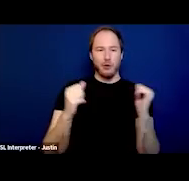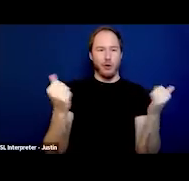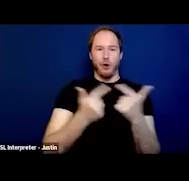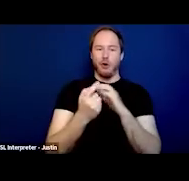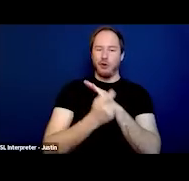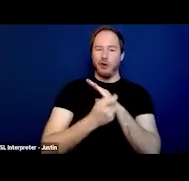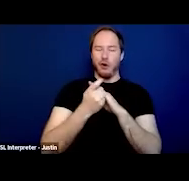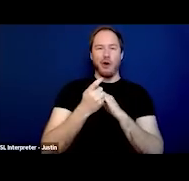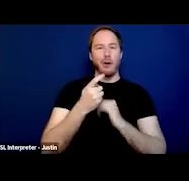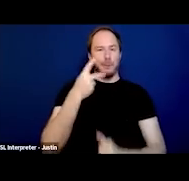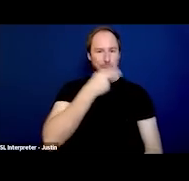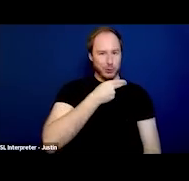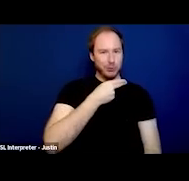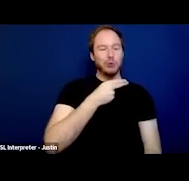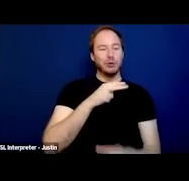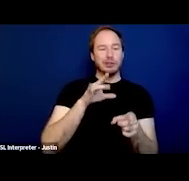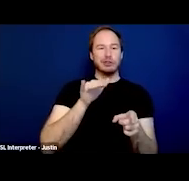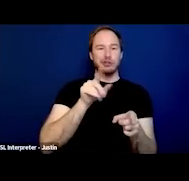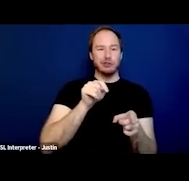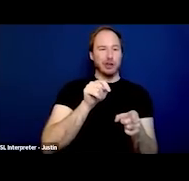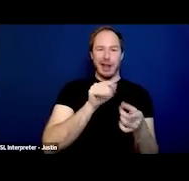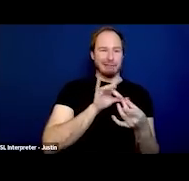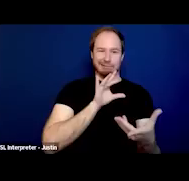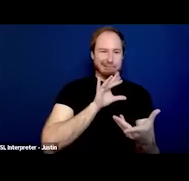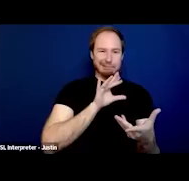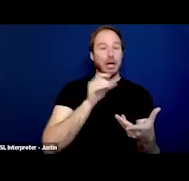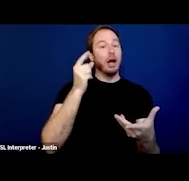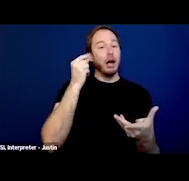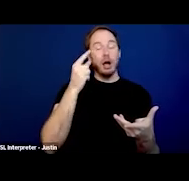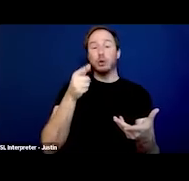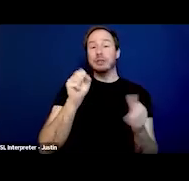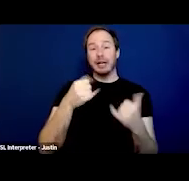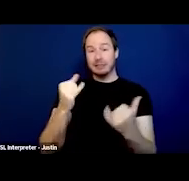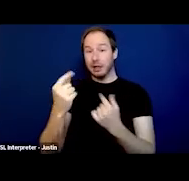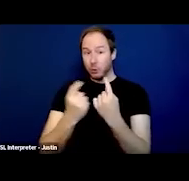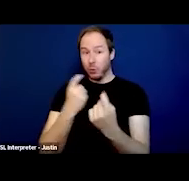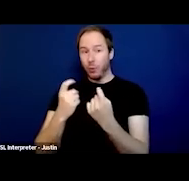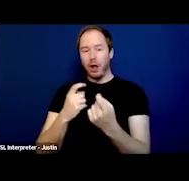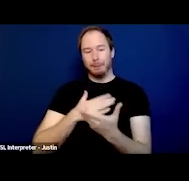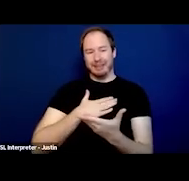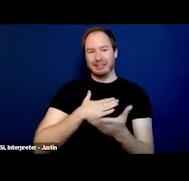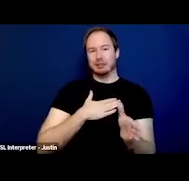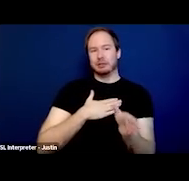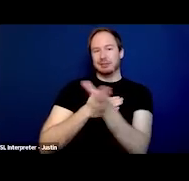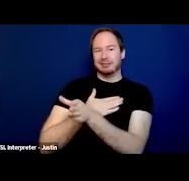and the chat feature is disabled. But that said, we want to hear from you today, so you can use the Q&A feature